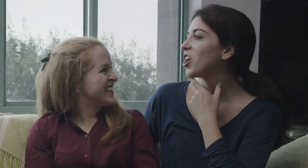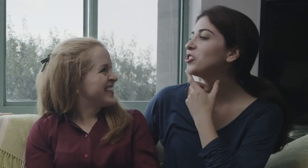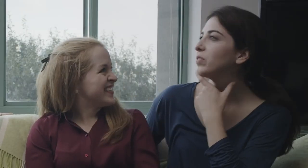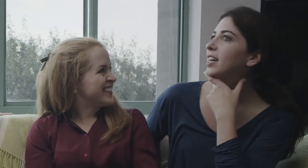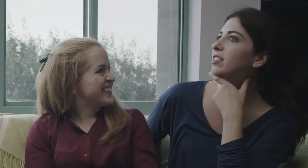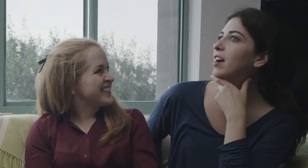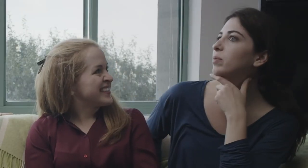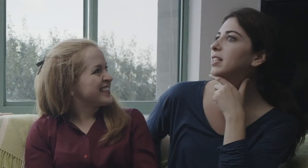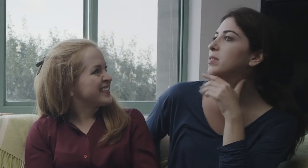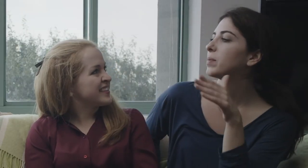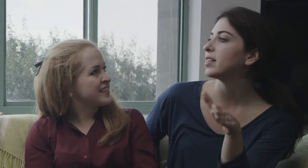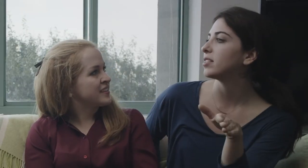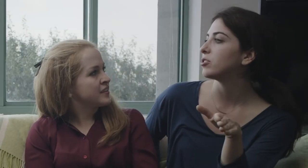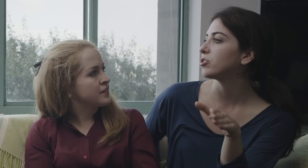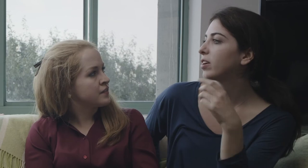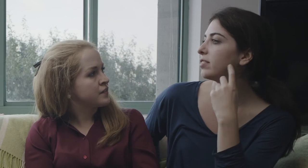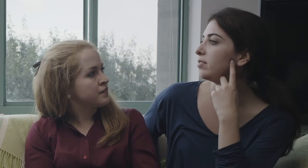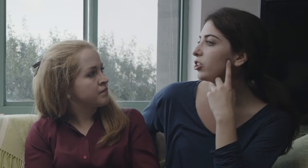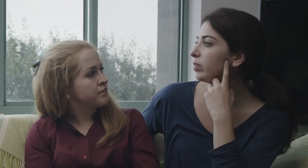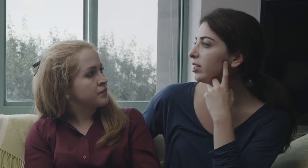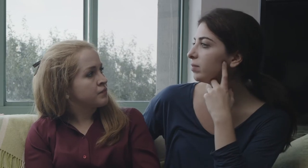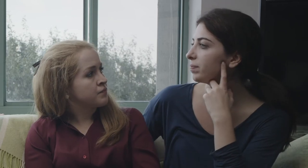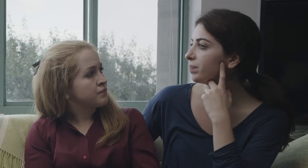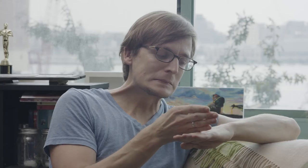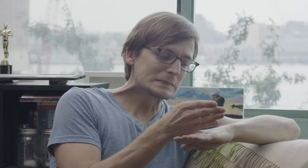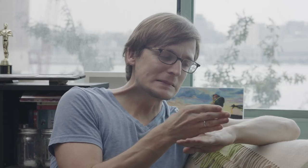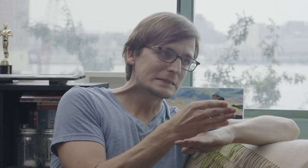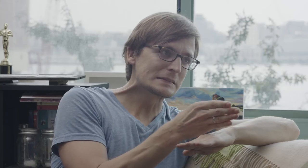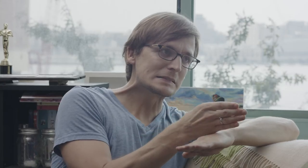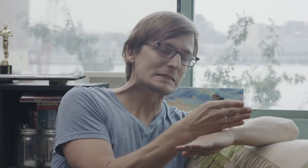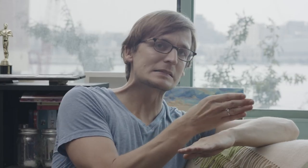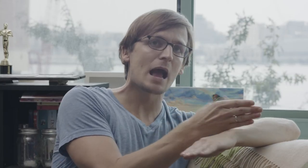: John, do you feel like there have been leaps made since you started your career? Steps.